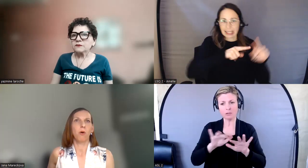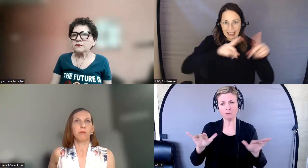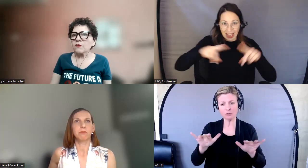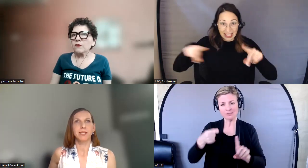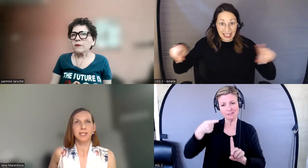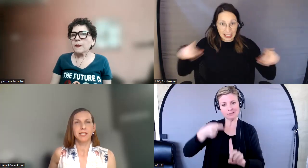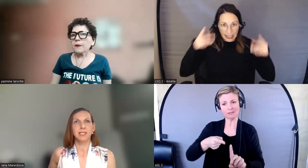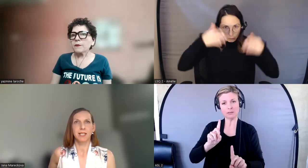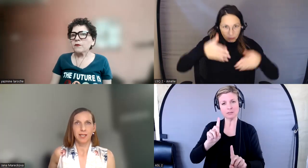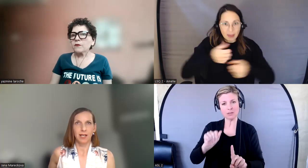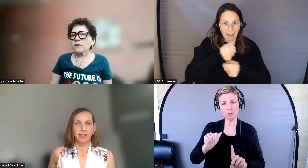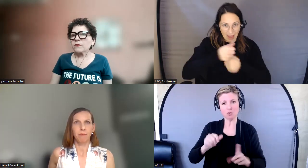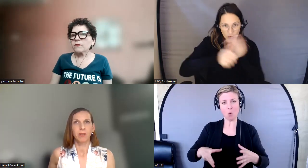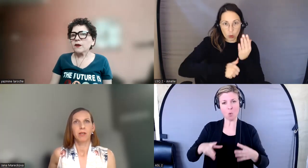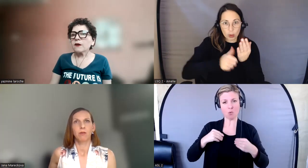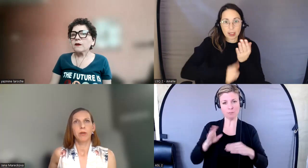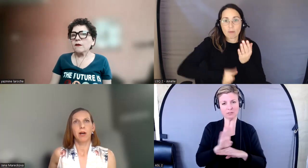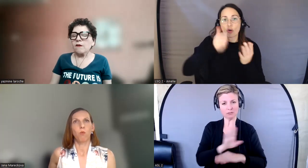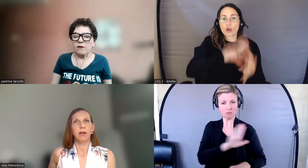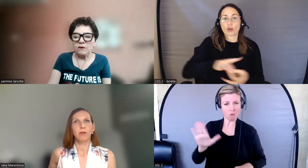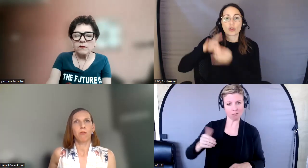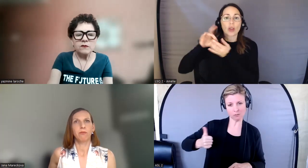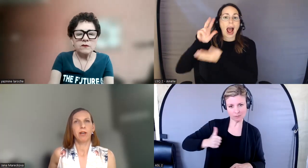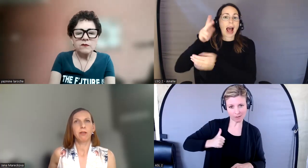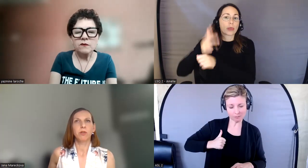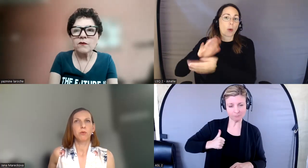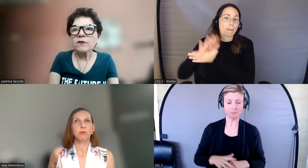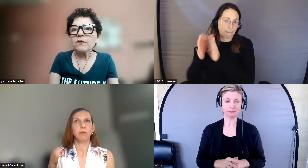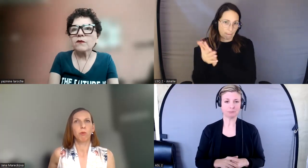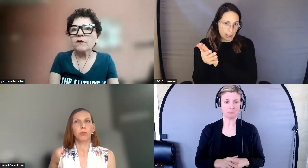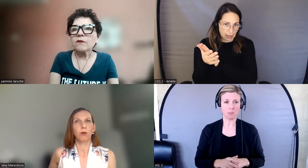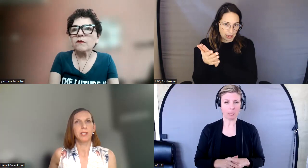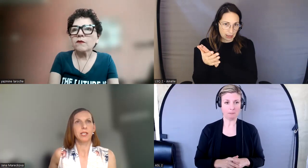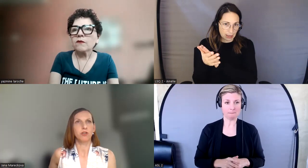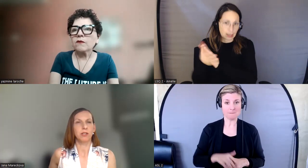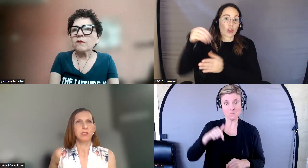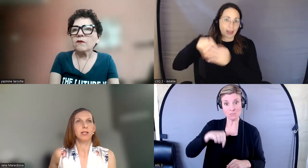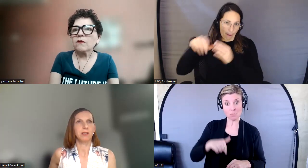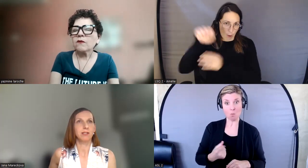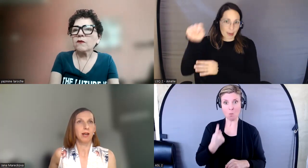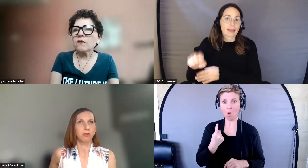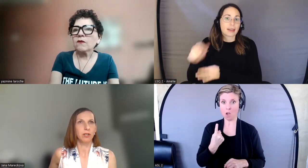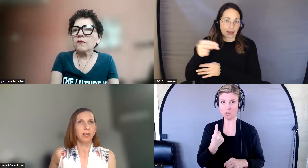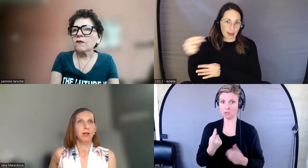owned businesses in Canada we are one of the very few support organizations in this country